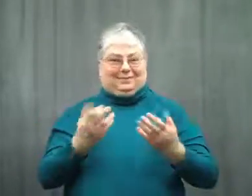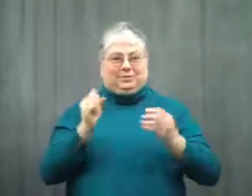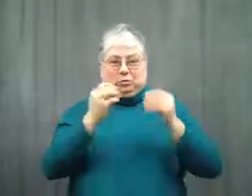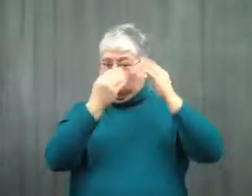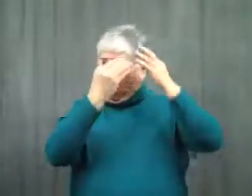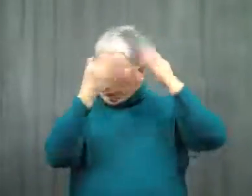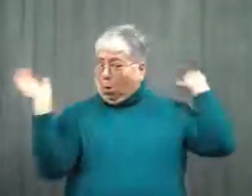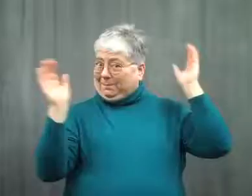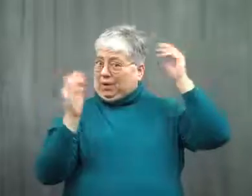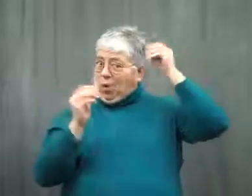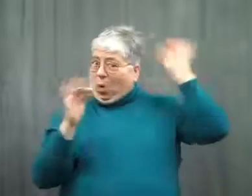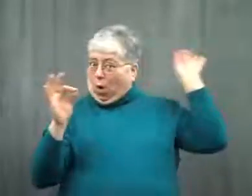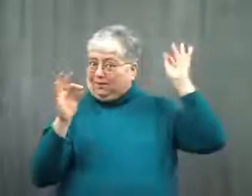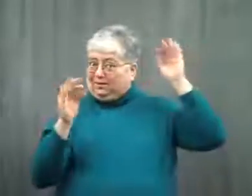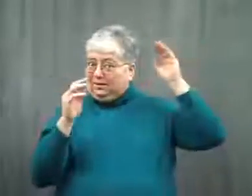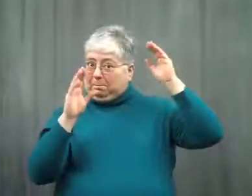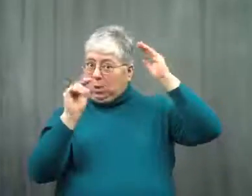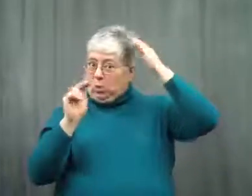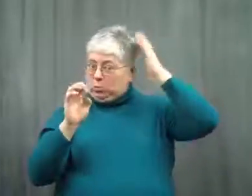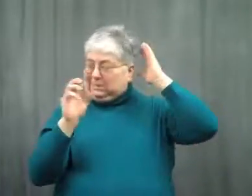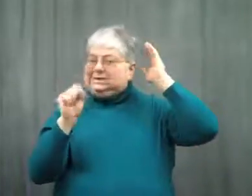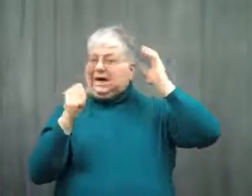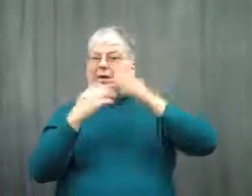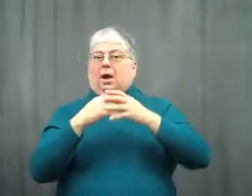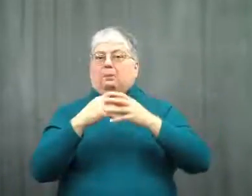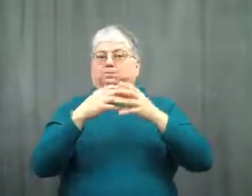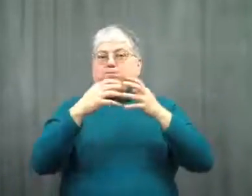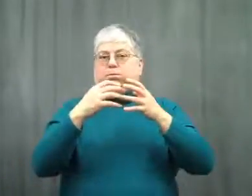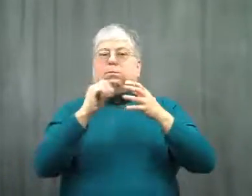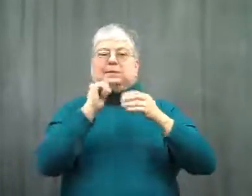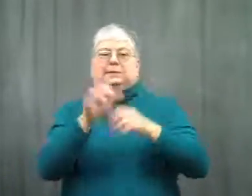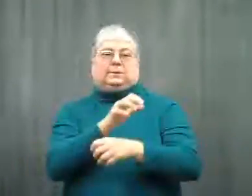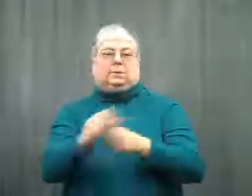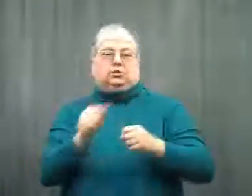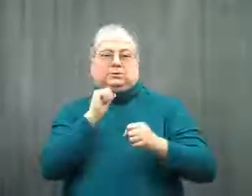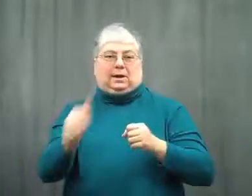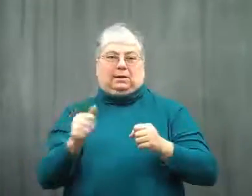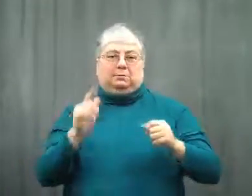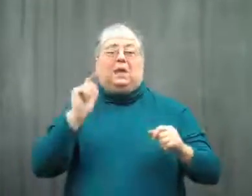Removing part of the skull relieves the pressure and prevents further damage.